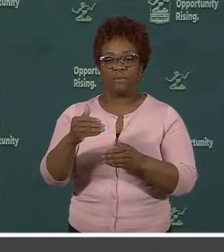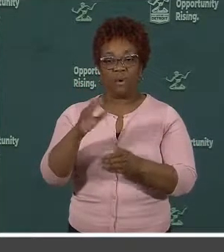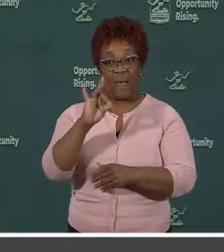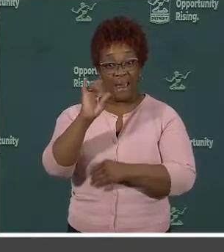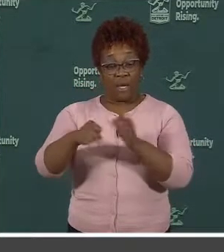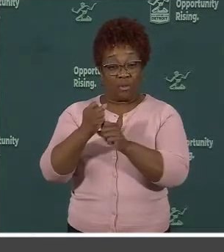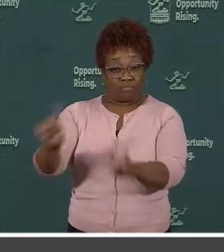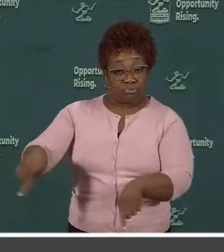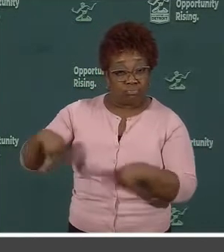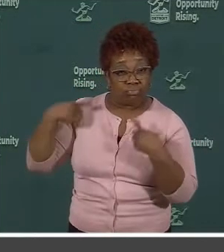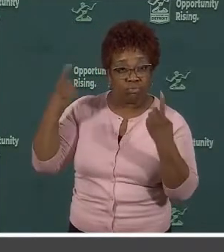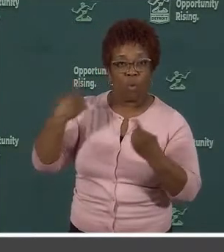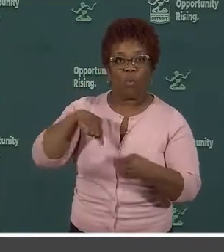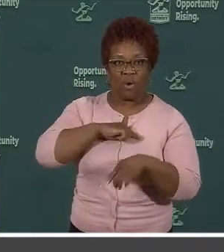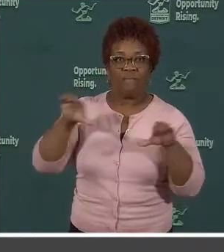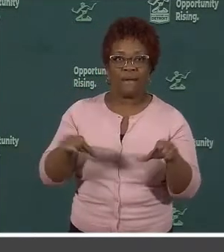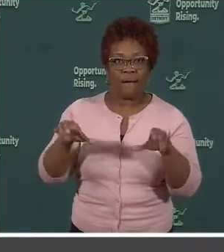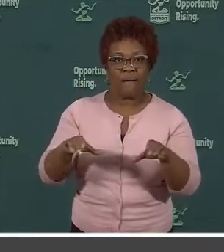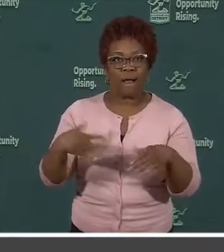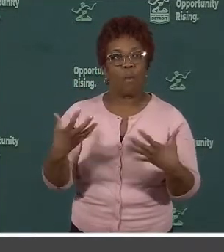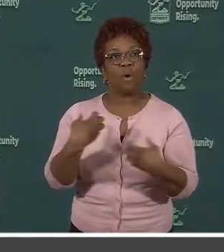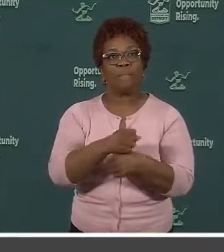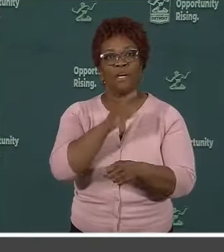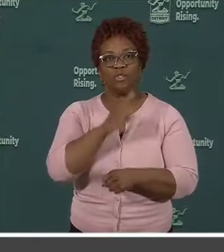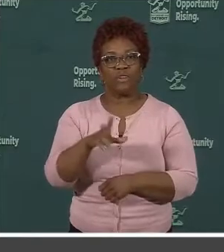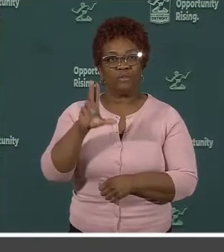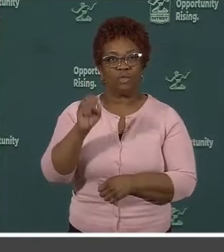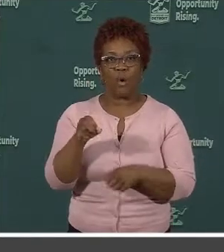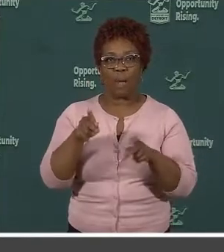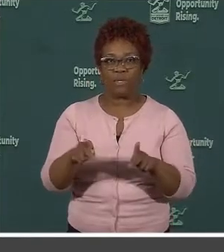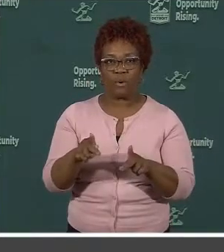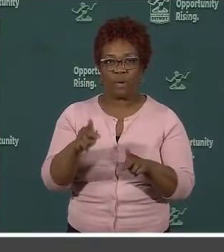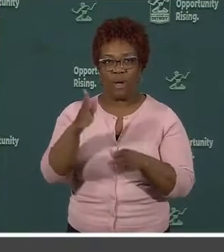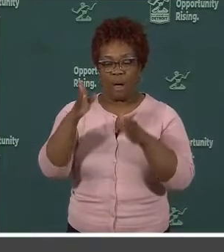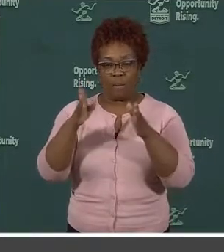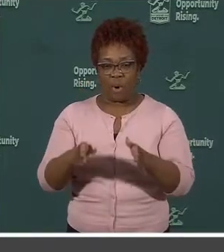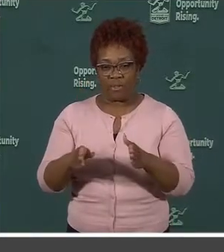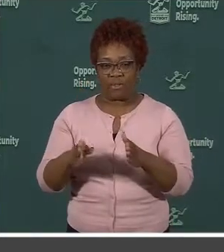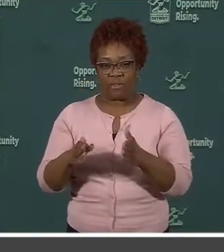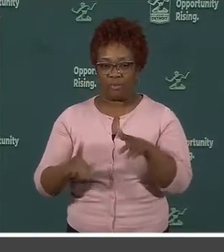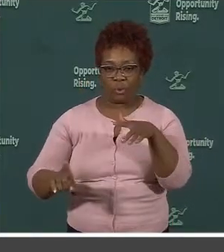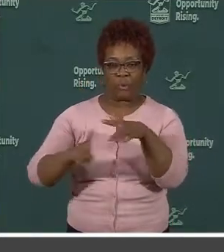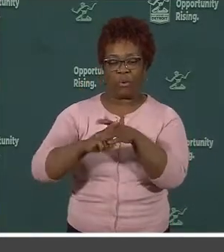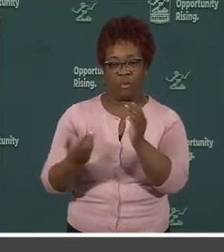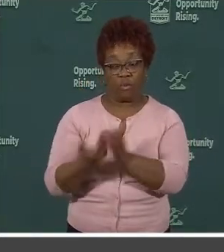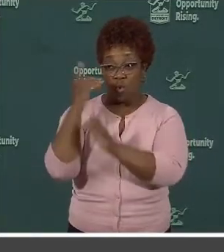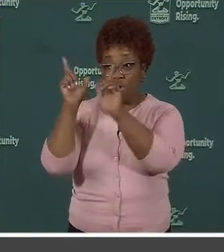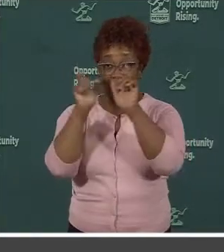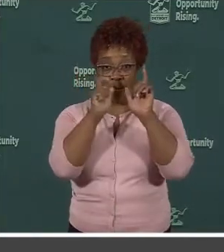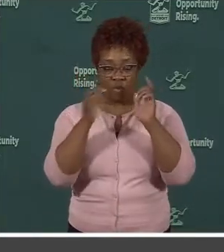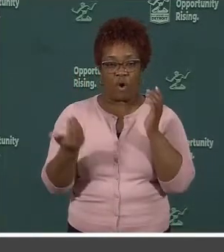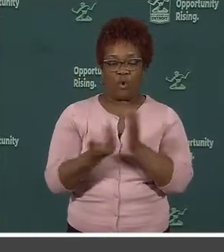WANT TO MAKE SURE THERE'S NO CHANCE SOMEBODY COMES AROUND WITH A NEW CAMERA AND TAKES NEW PICTURES SO WE MADE A LIST THE NEXT HUNDRED THEY MIGHT GO AND